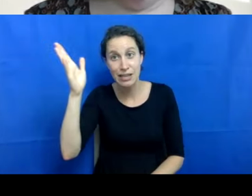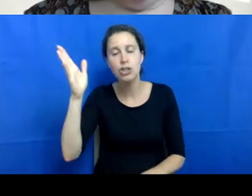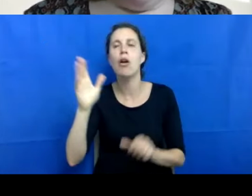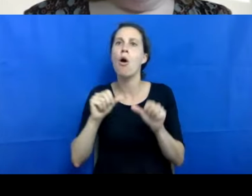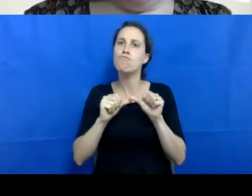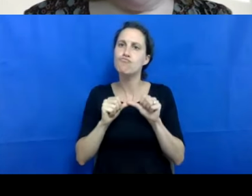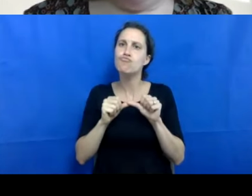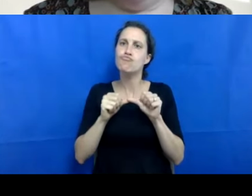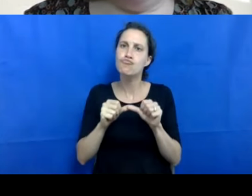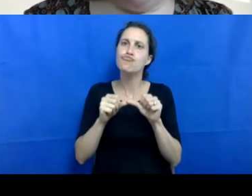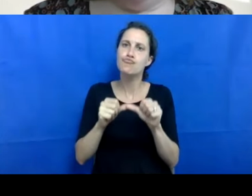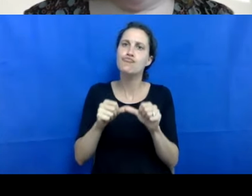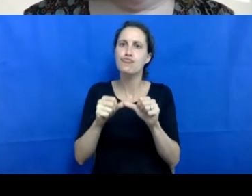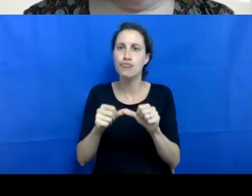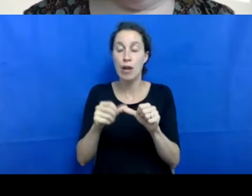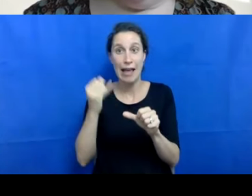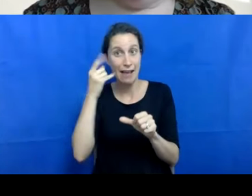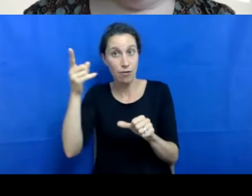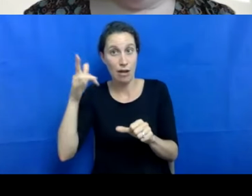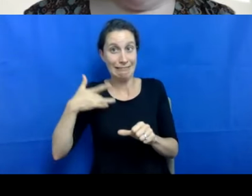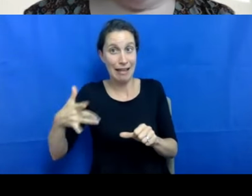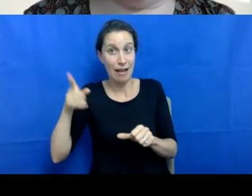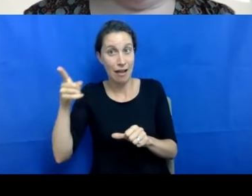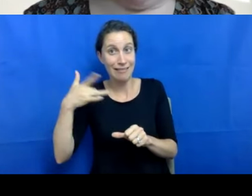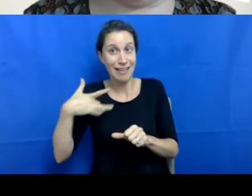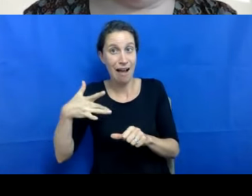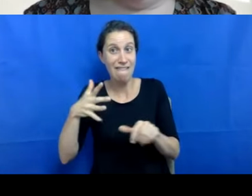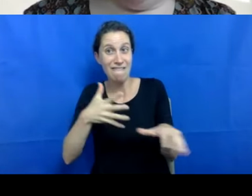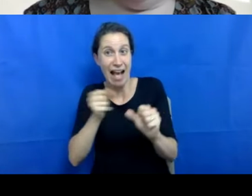And if you tend to speak quickly, do try to slow down.